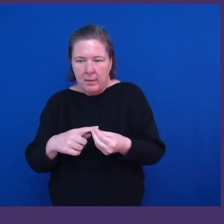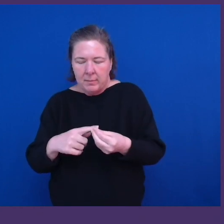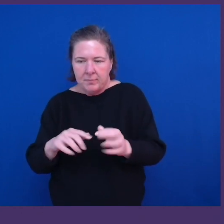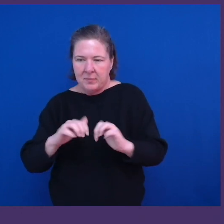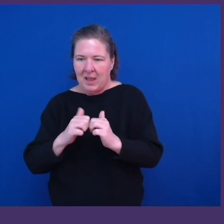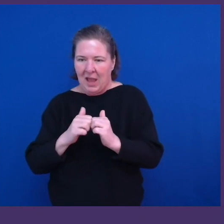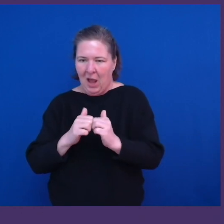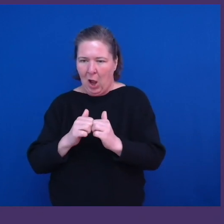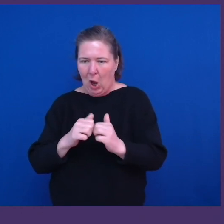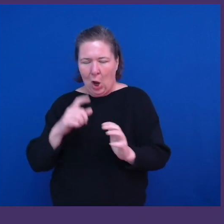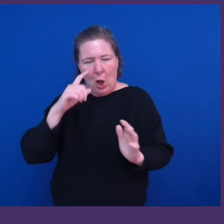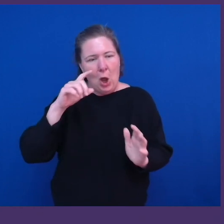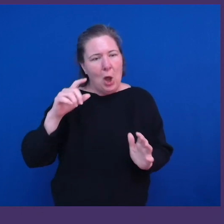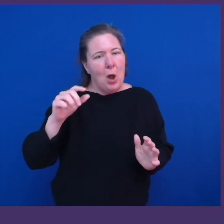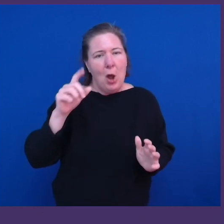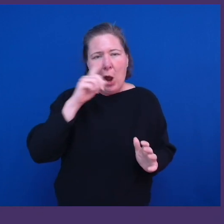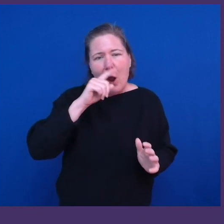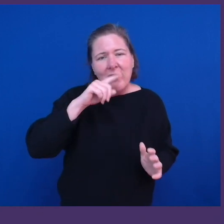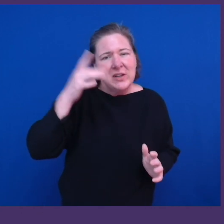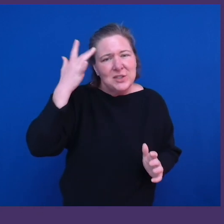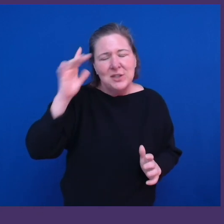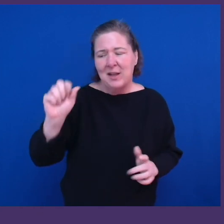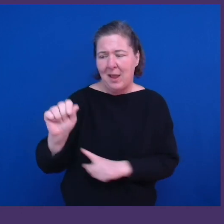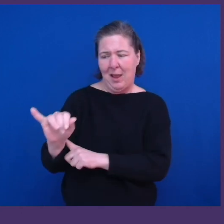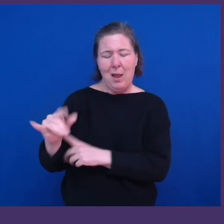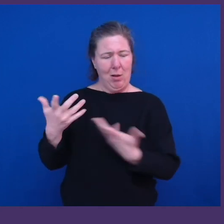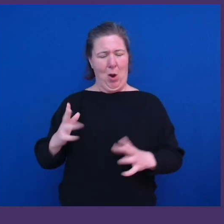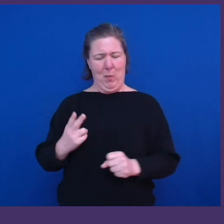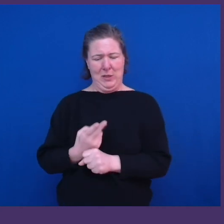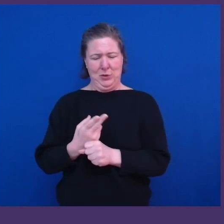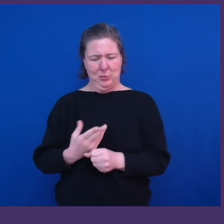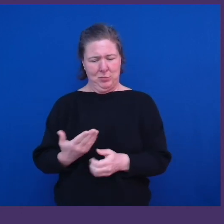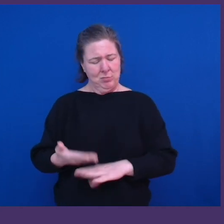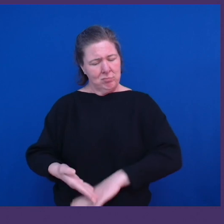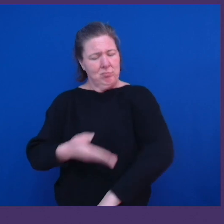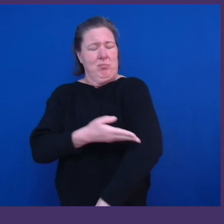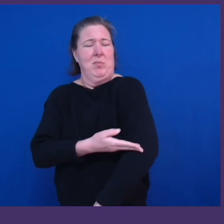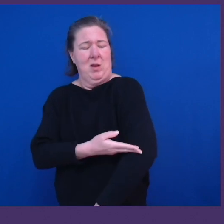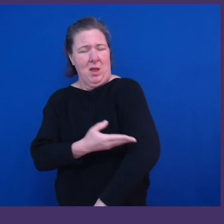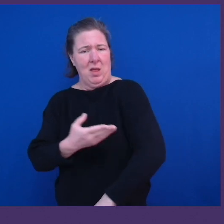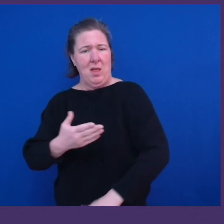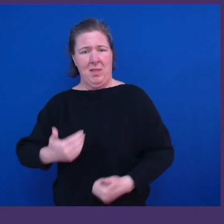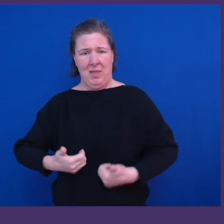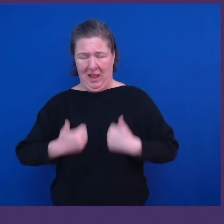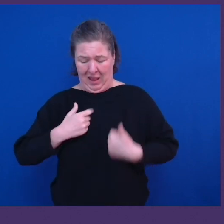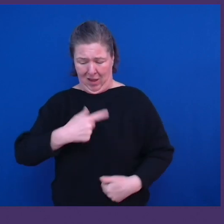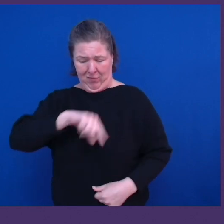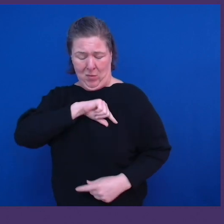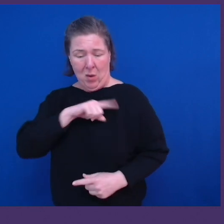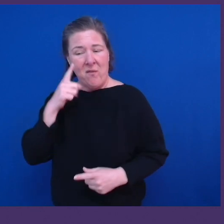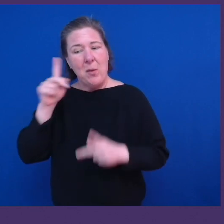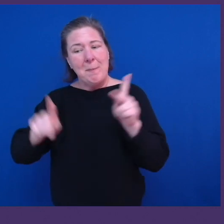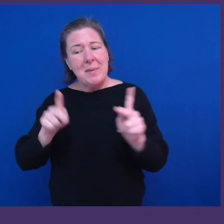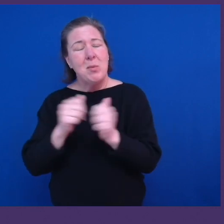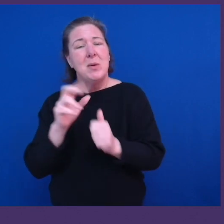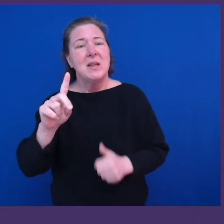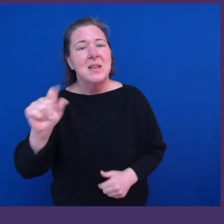already being used to enhance the quality of life of people with disabilities, especially in their jobs.